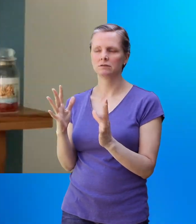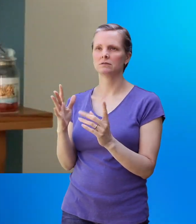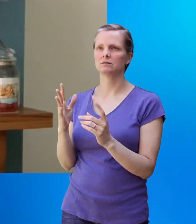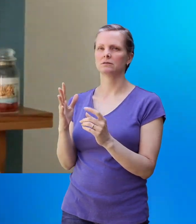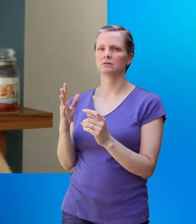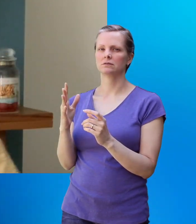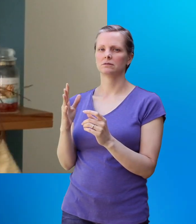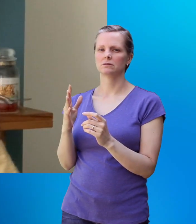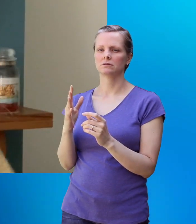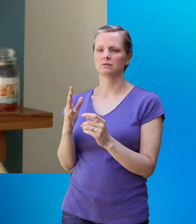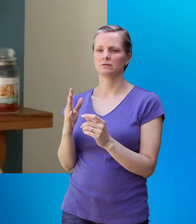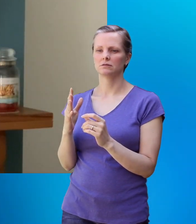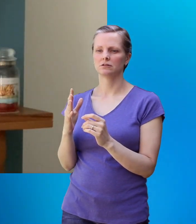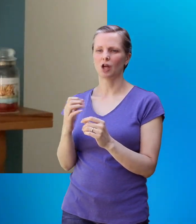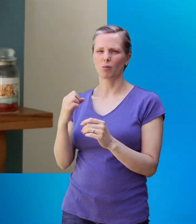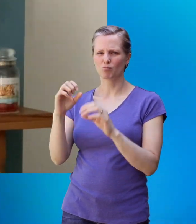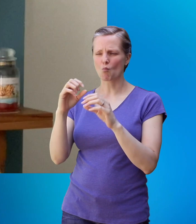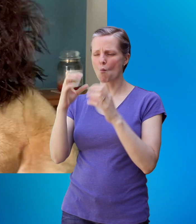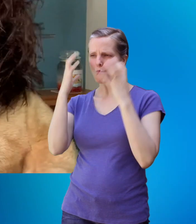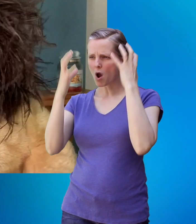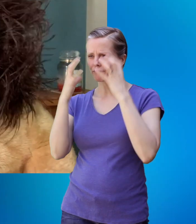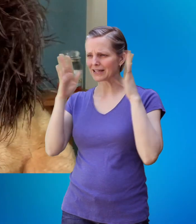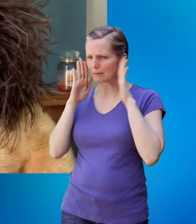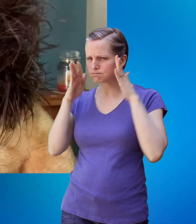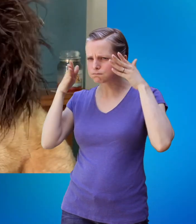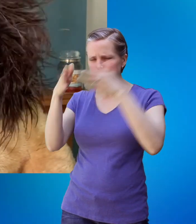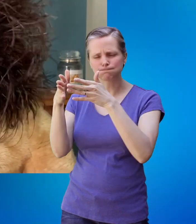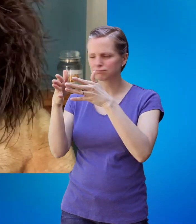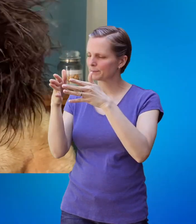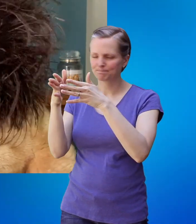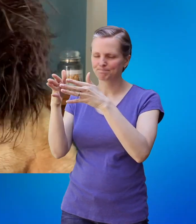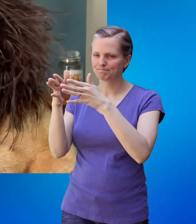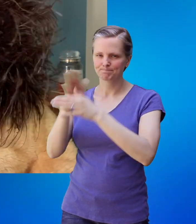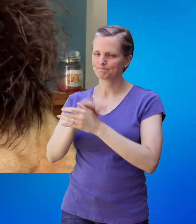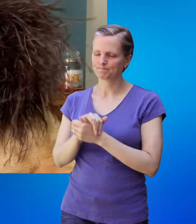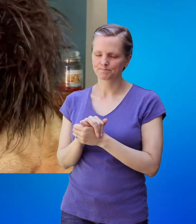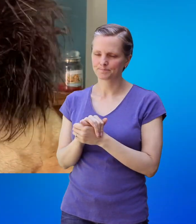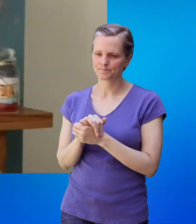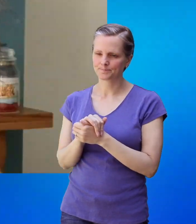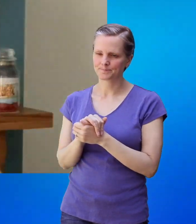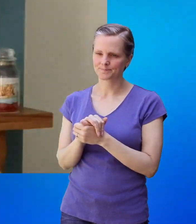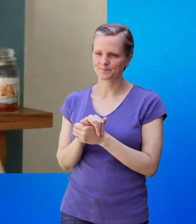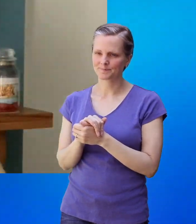shouldn't look too much at things that worry us, because that's when the worry